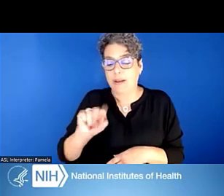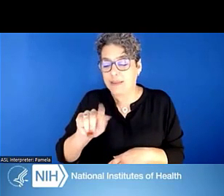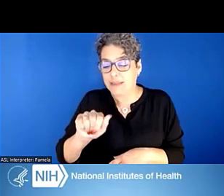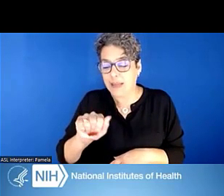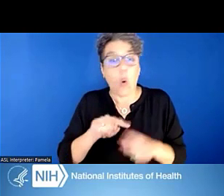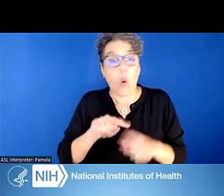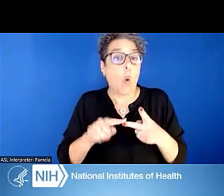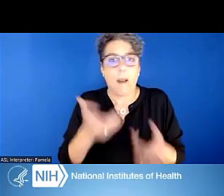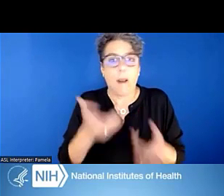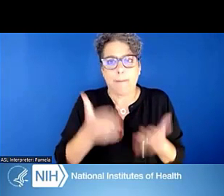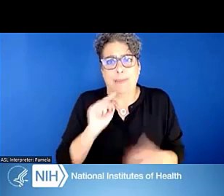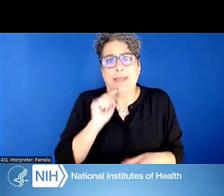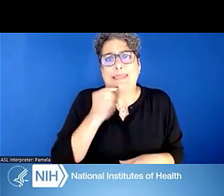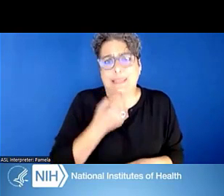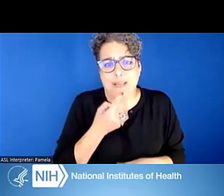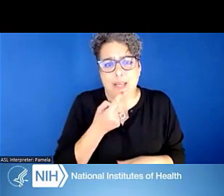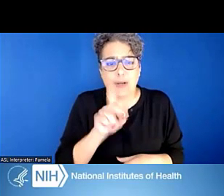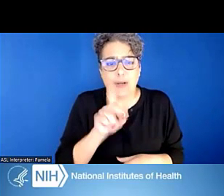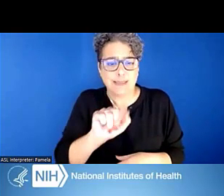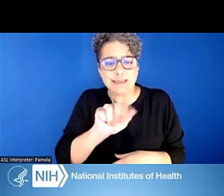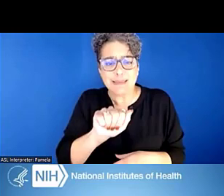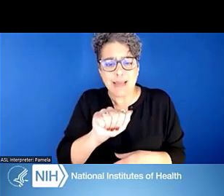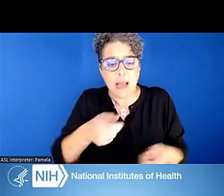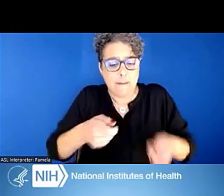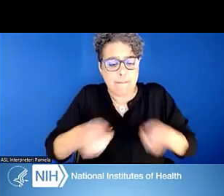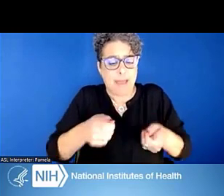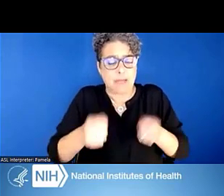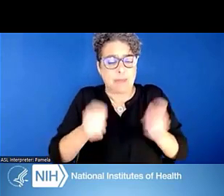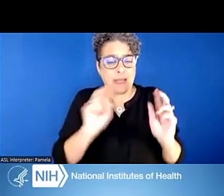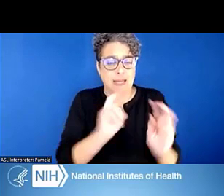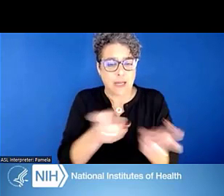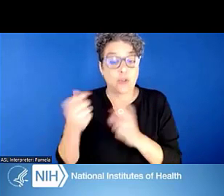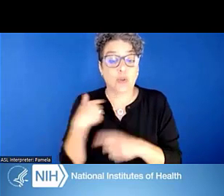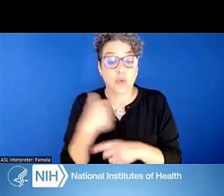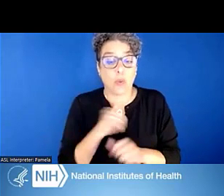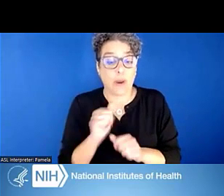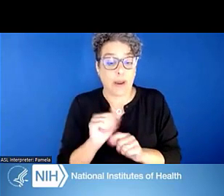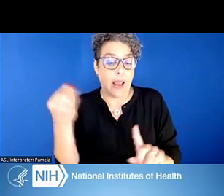we could impose a special award condition that they must get the data certified by the NIH.